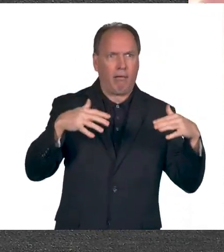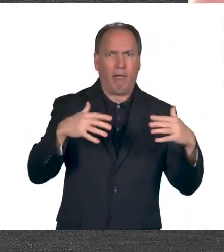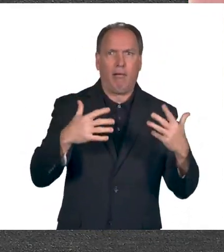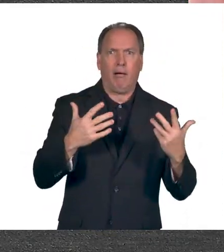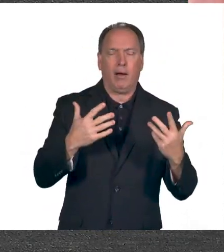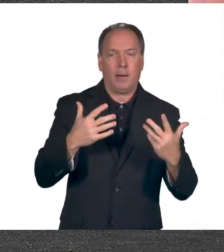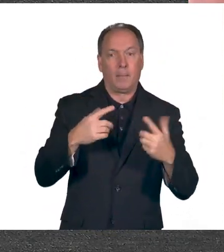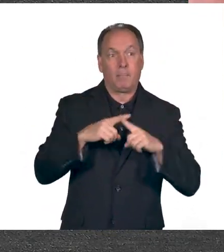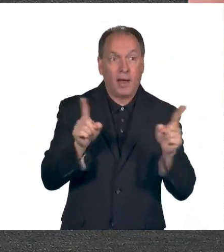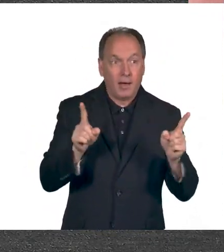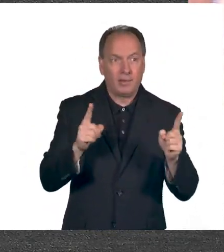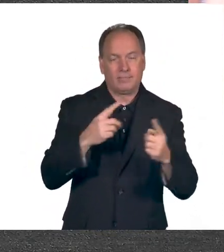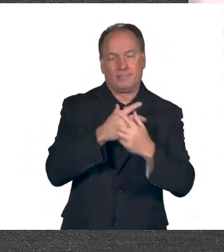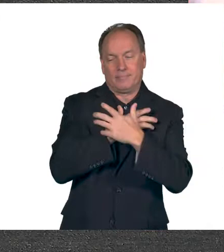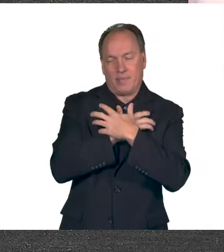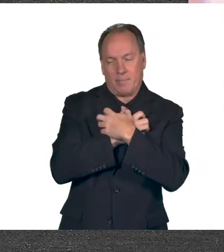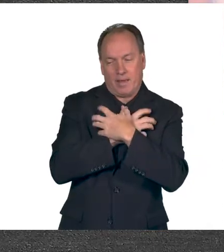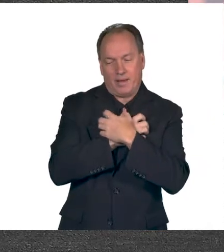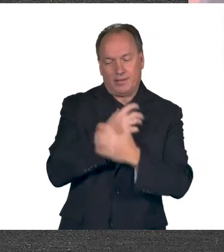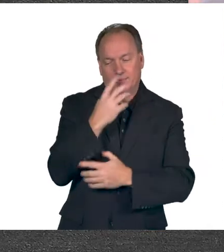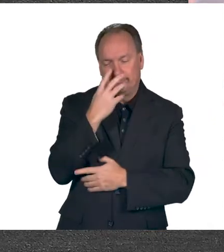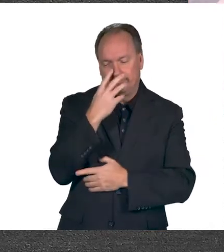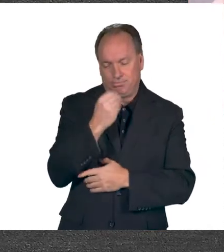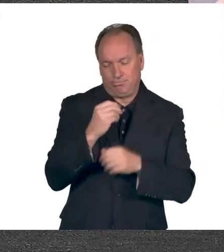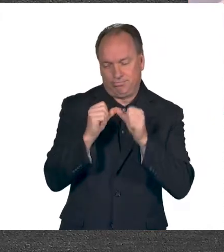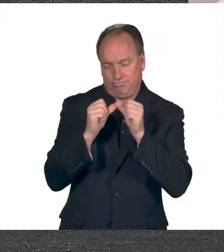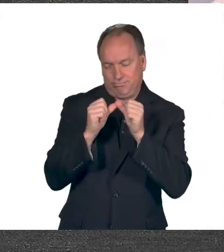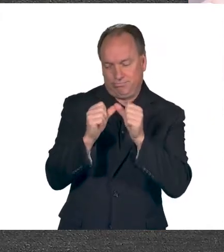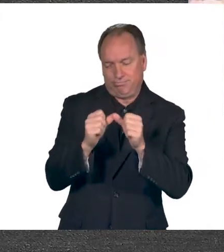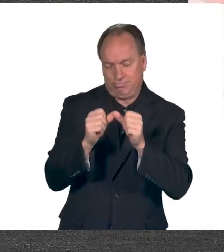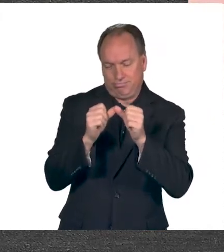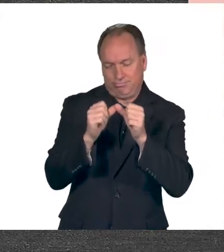But the bear snores on.